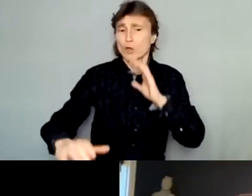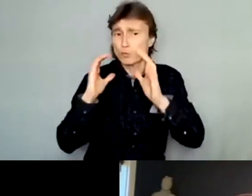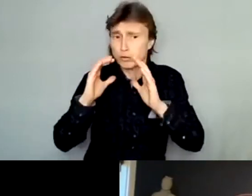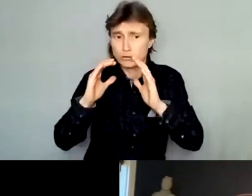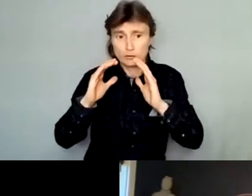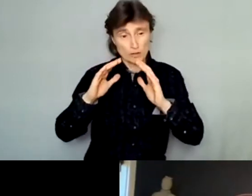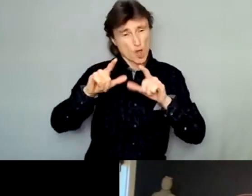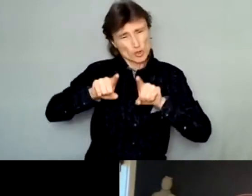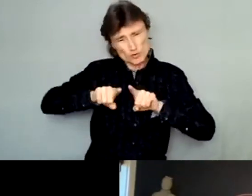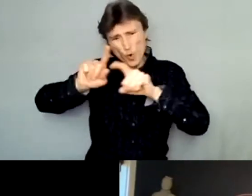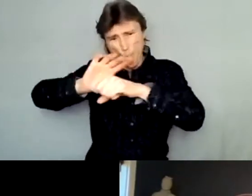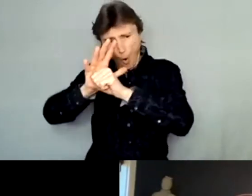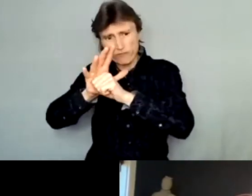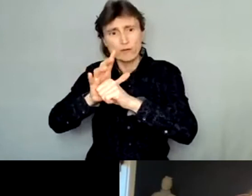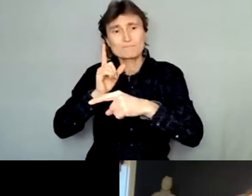but long before that.